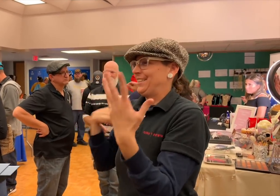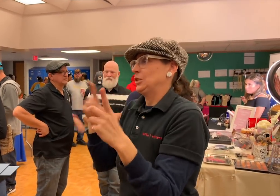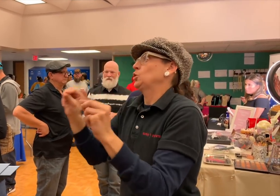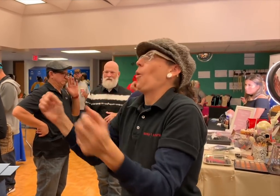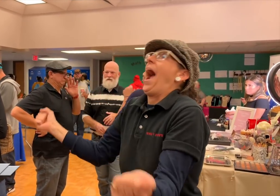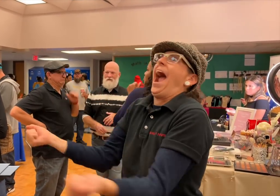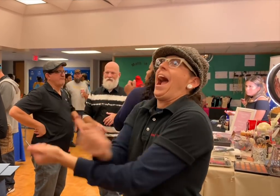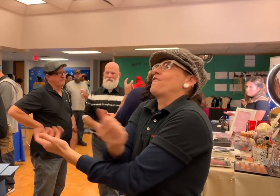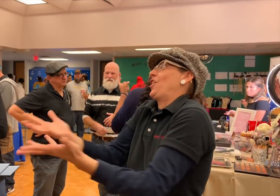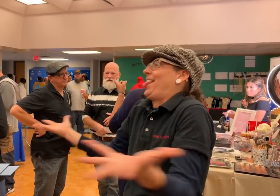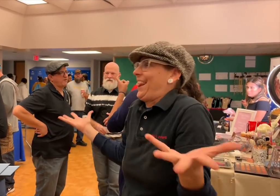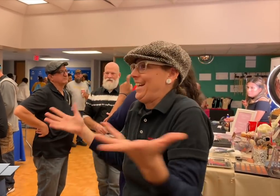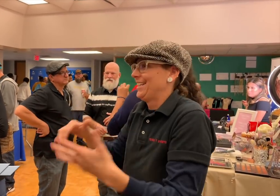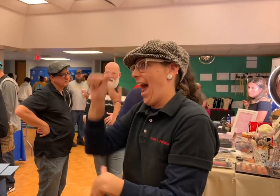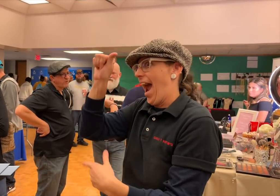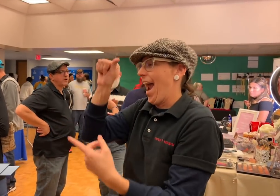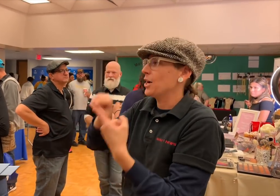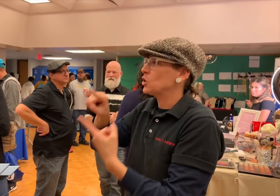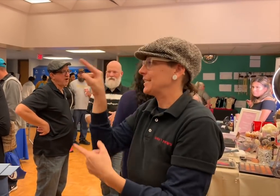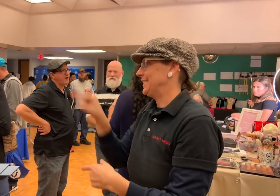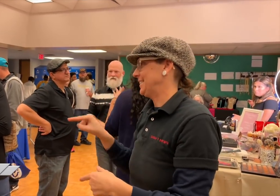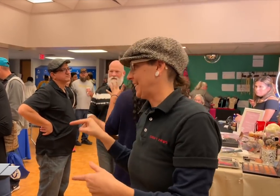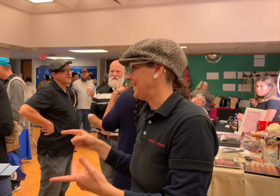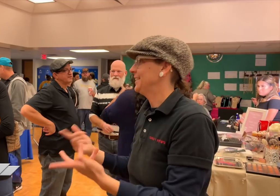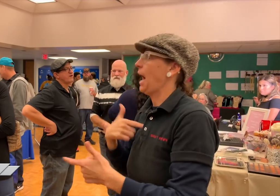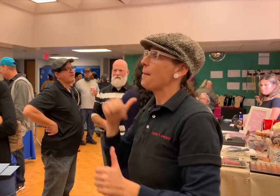Pretty much everything from A to Z.